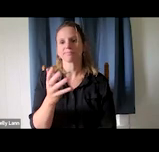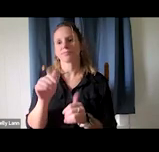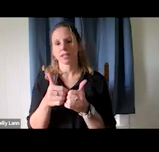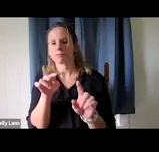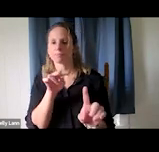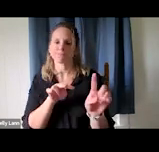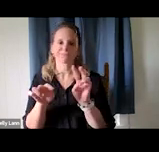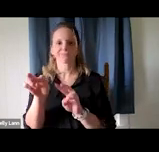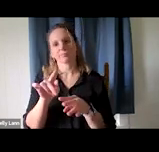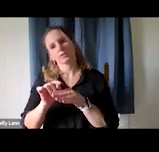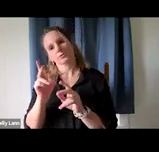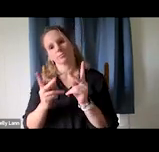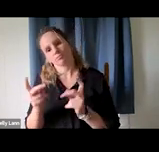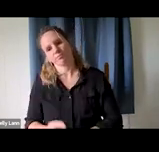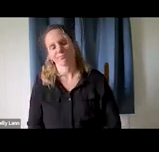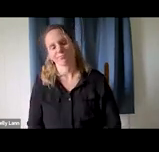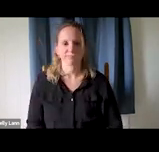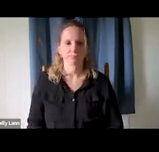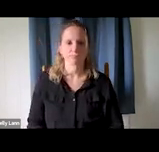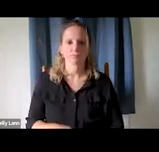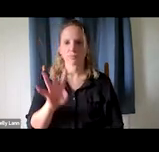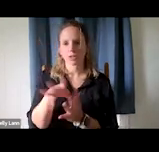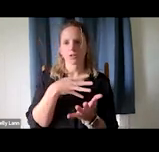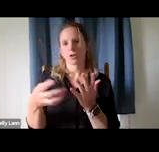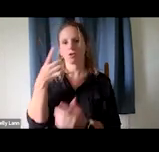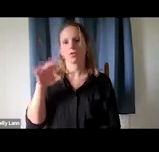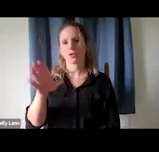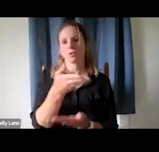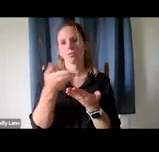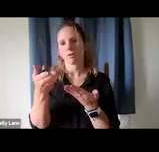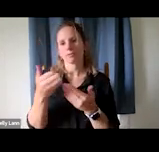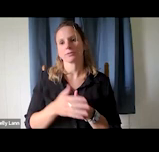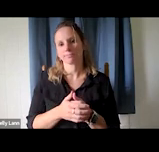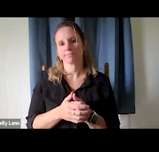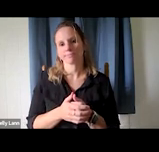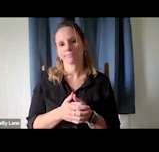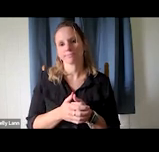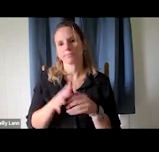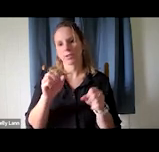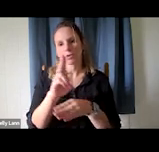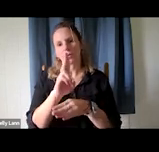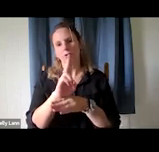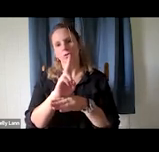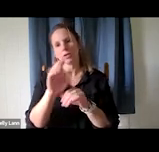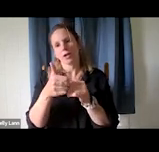That's how we train people. So this is just a chart for your reference on kind of how we would go through these